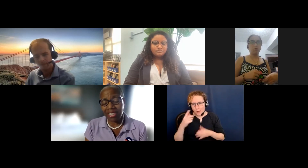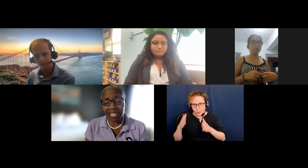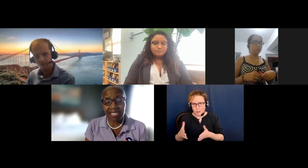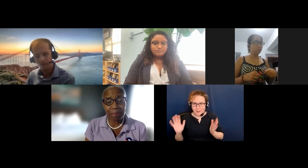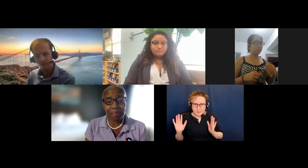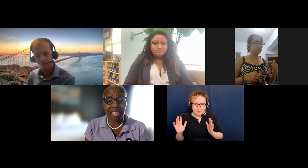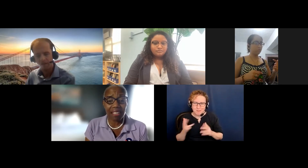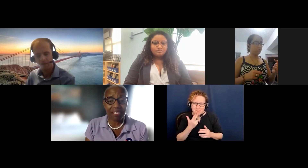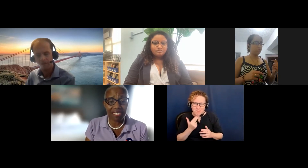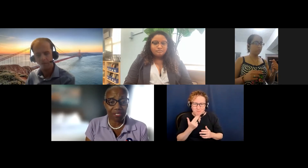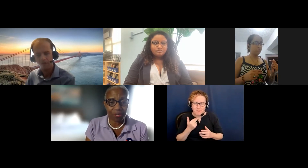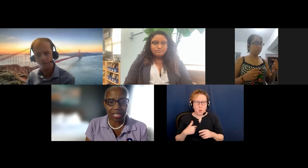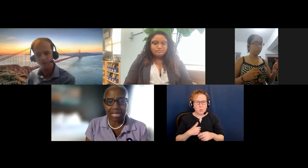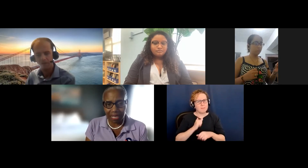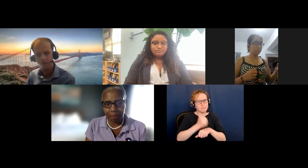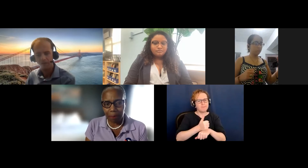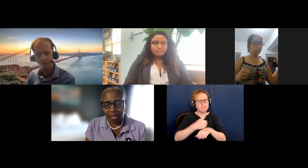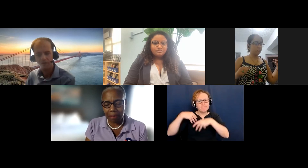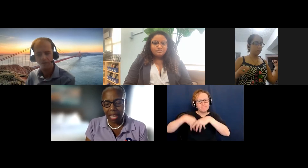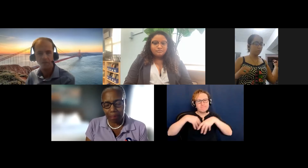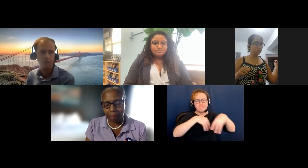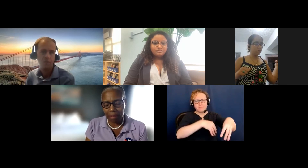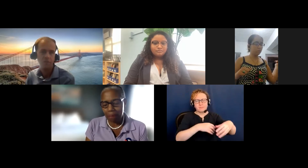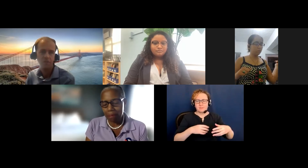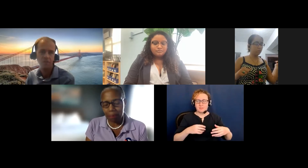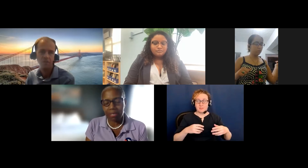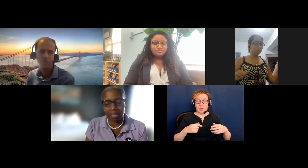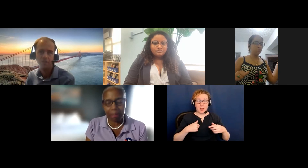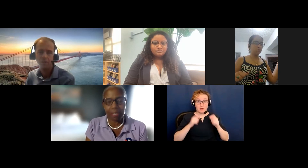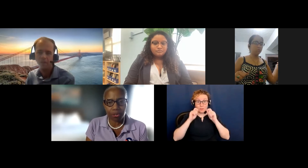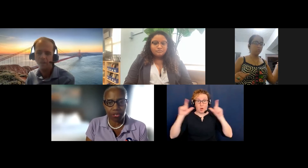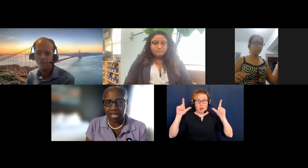That was something that really did surprise me with how people with disabilities were treated.